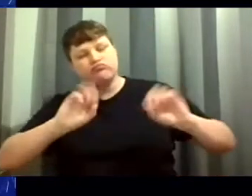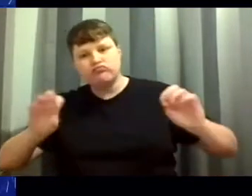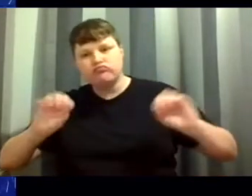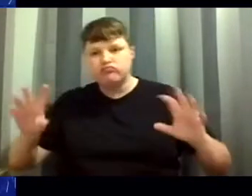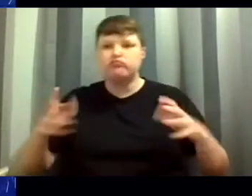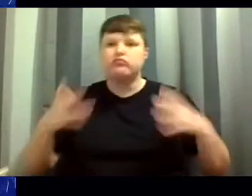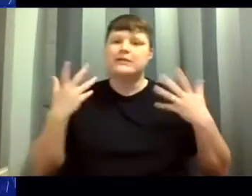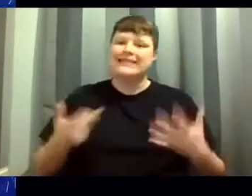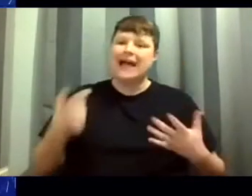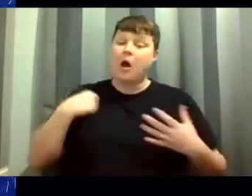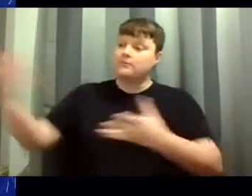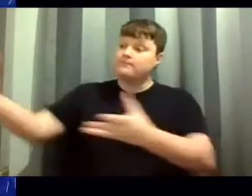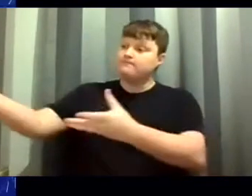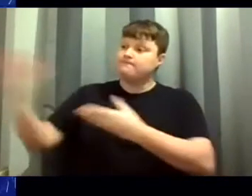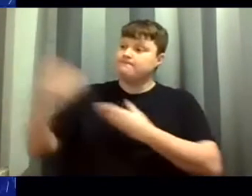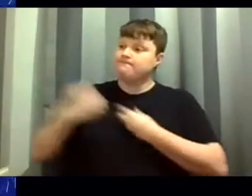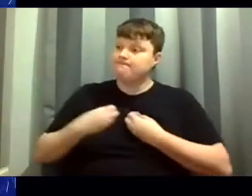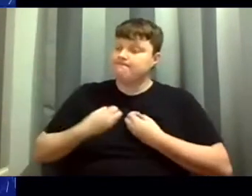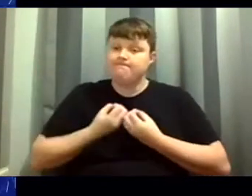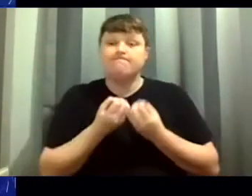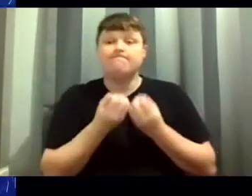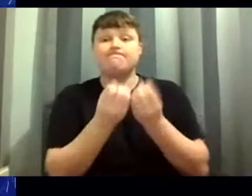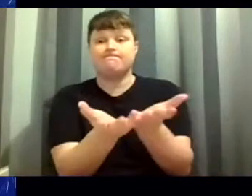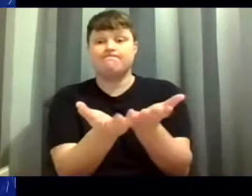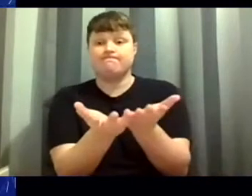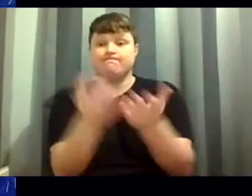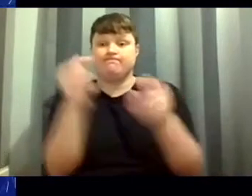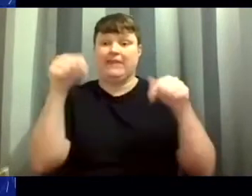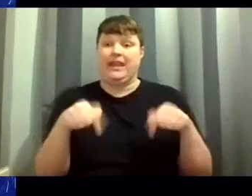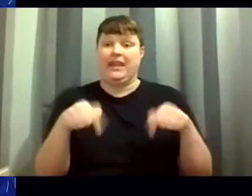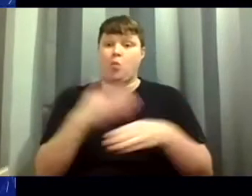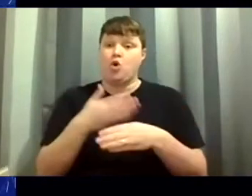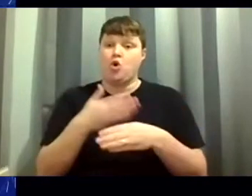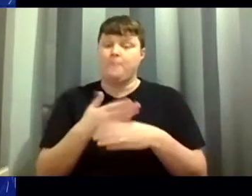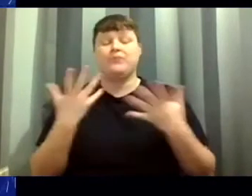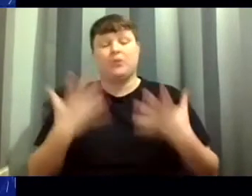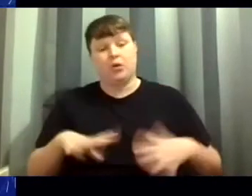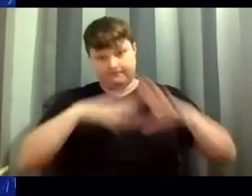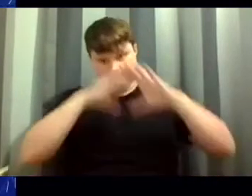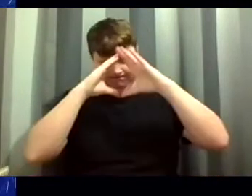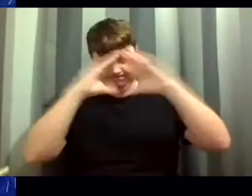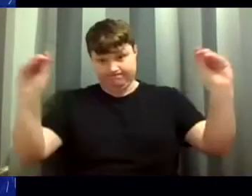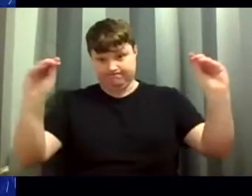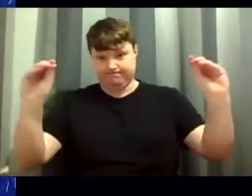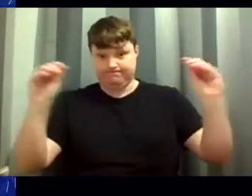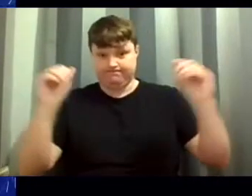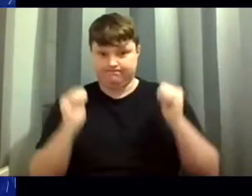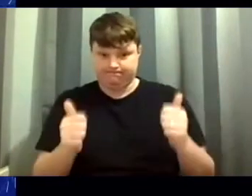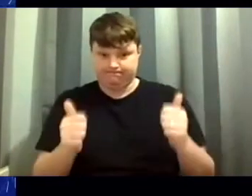back into my work at the office. And it's time to let you all know. So, what I'm going to say isn't